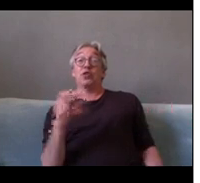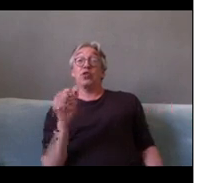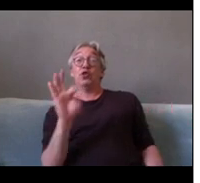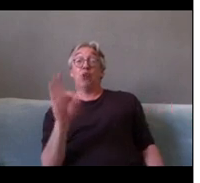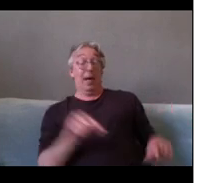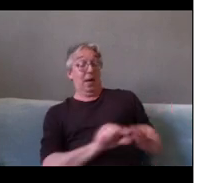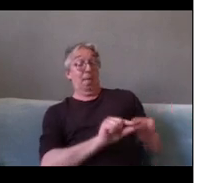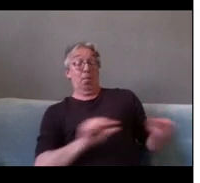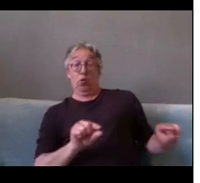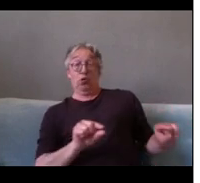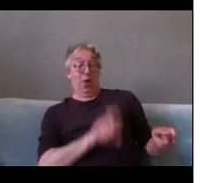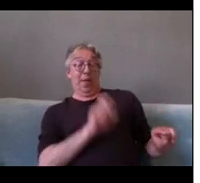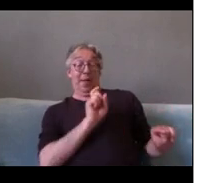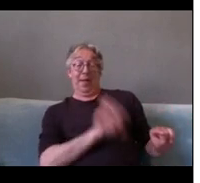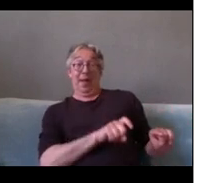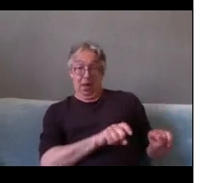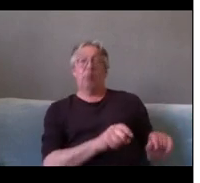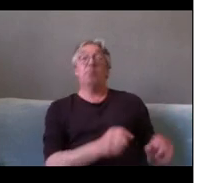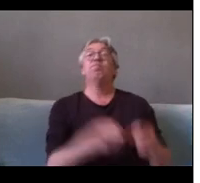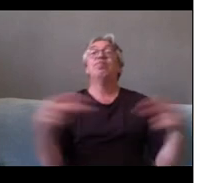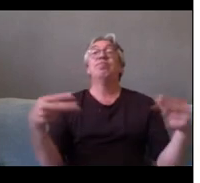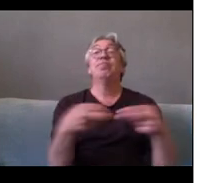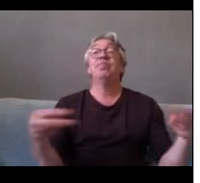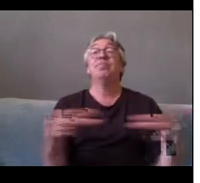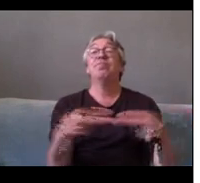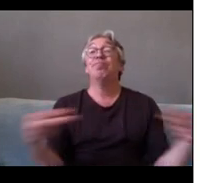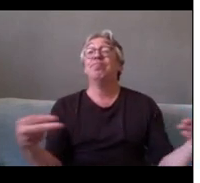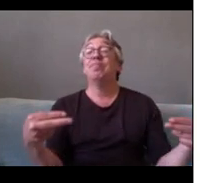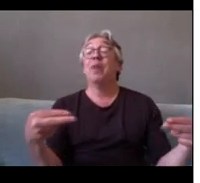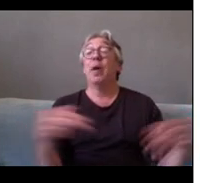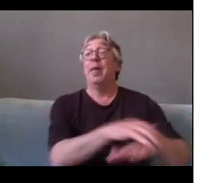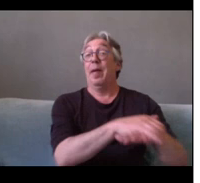And there is also Spanish available via a dropdown box.